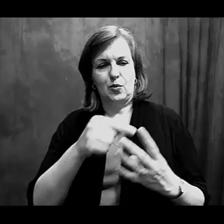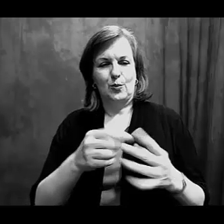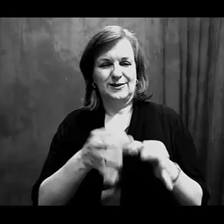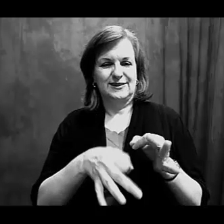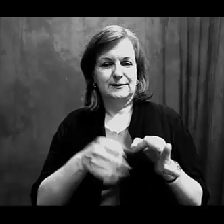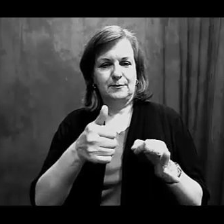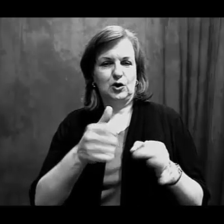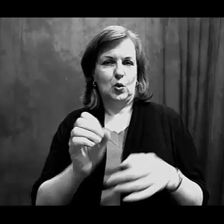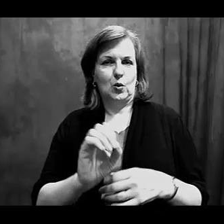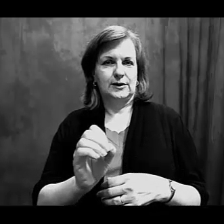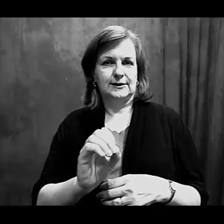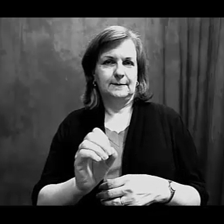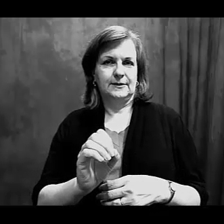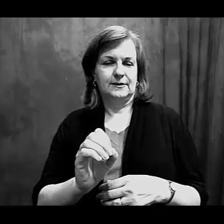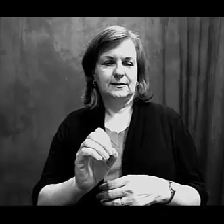of those organisms